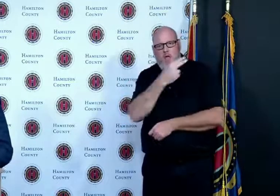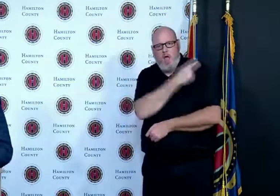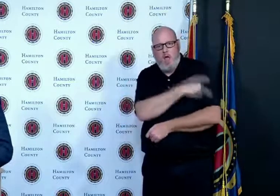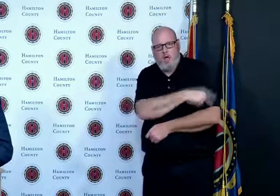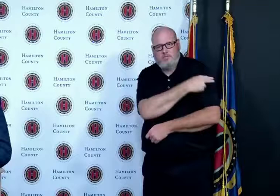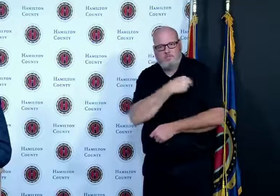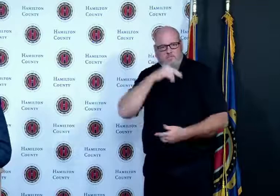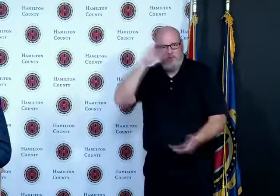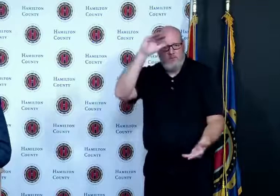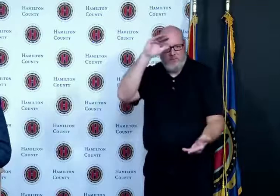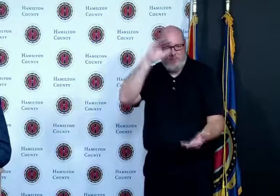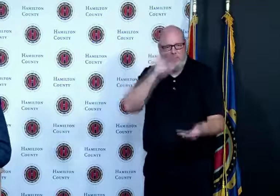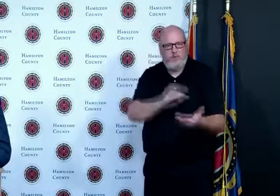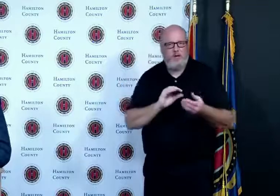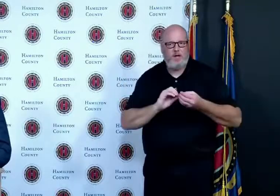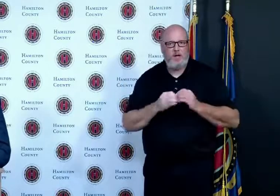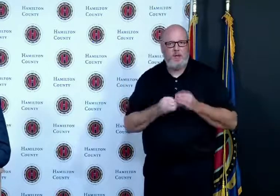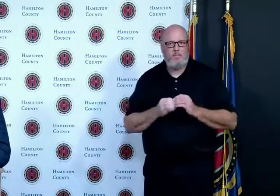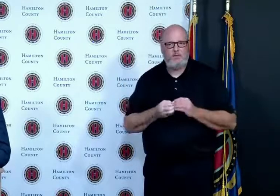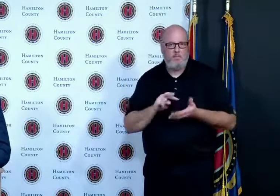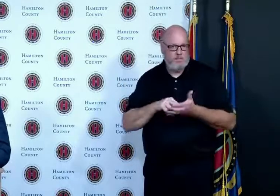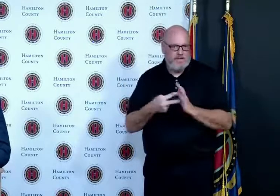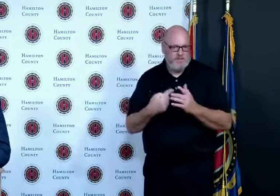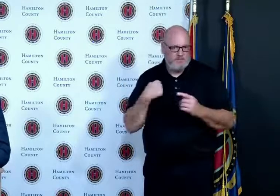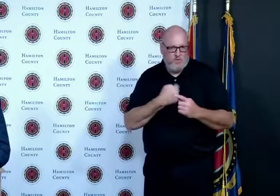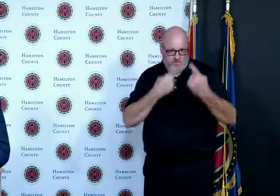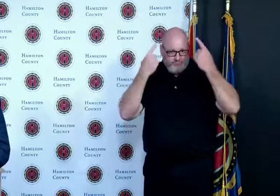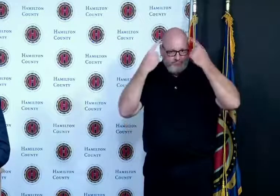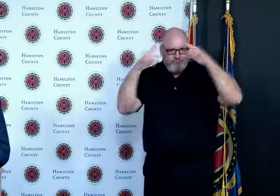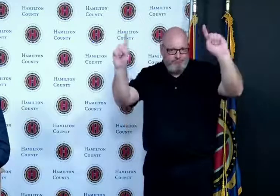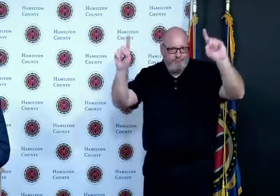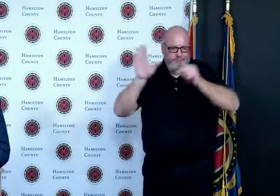folks continue to get vaccinated a couple couple more quick questions for you then I have one for